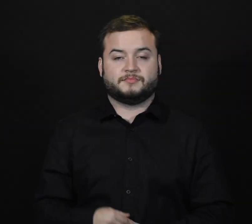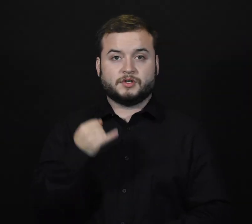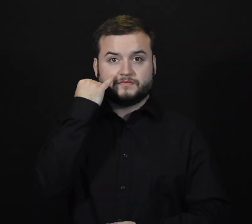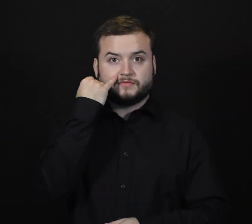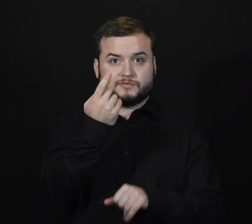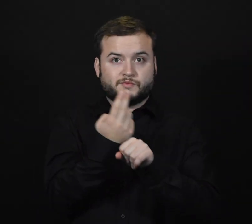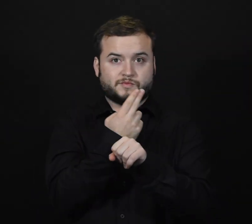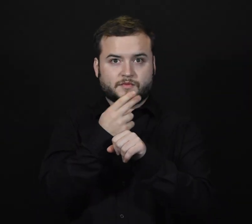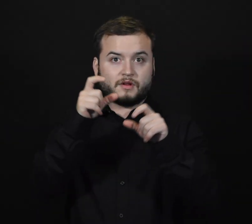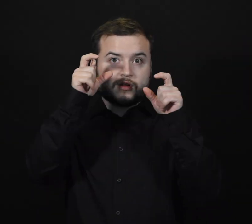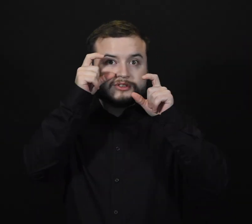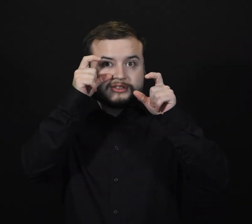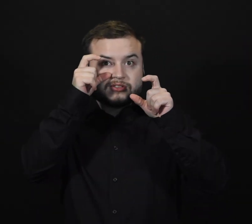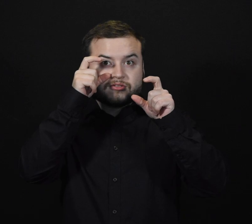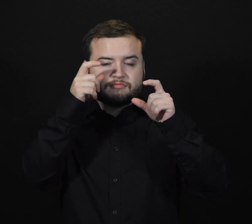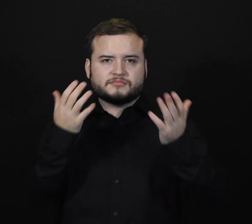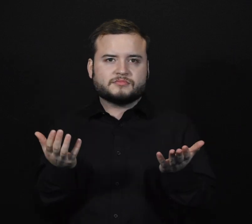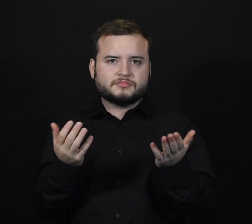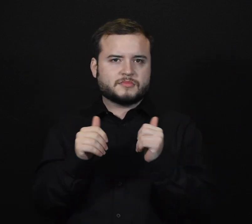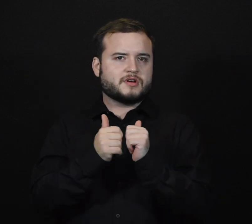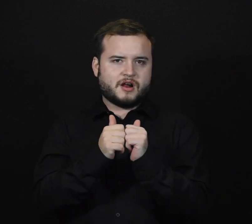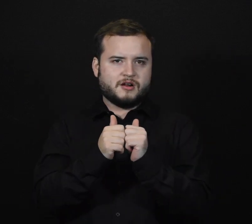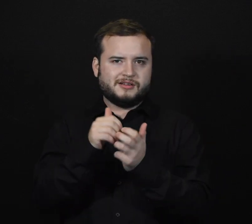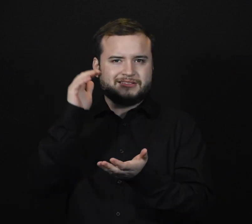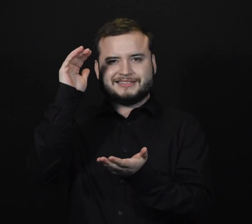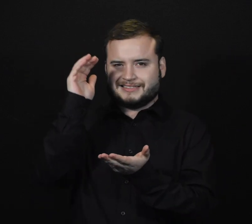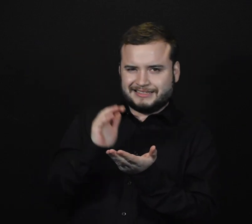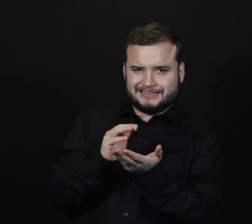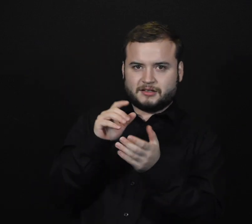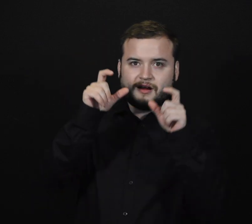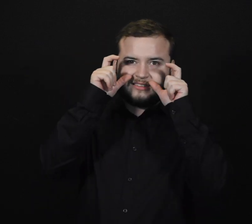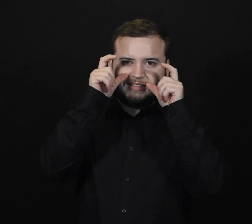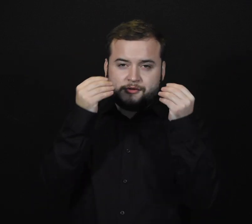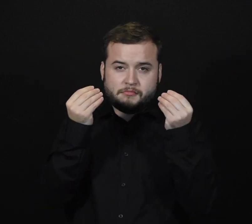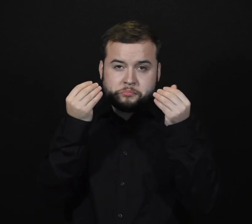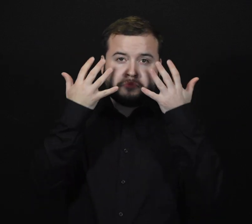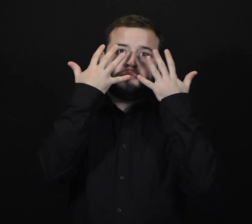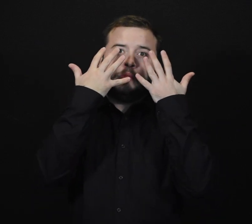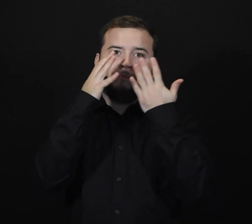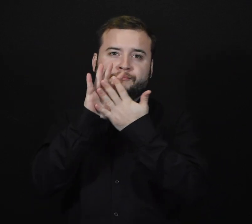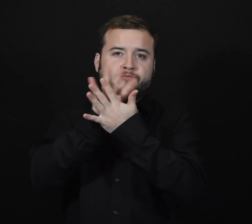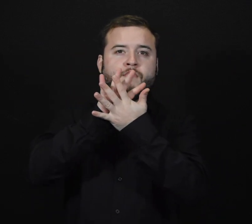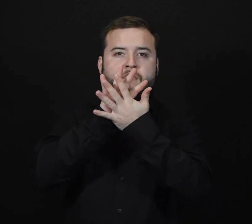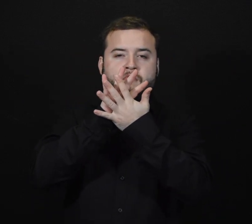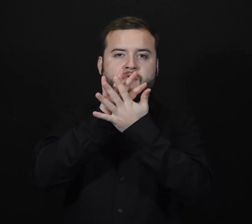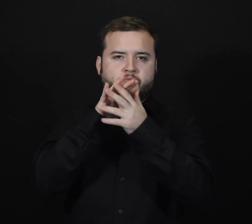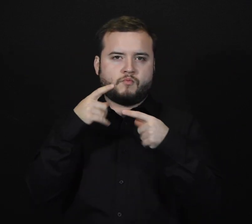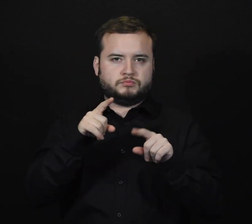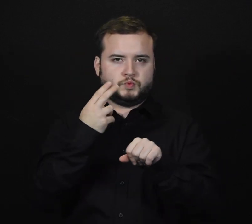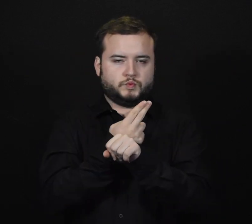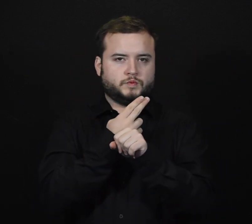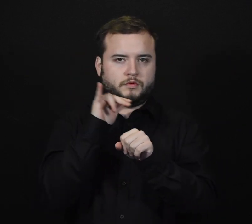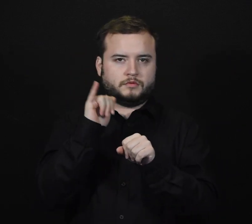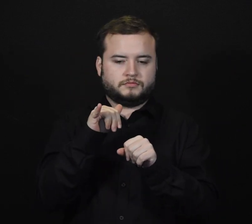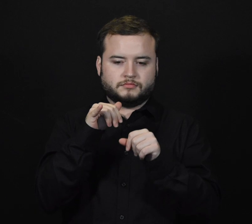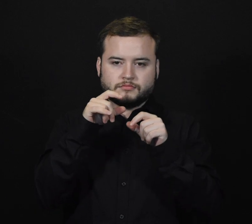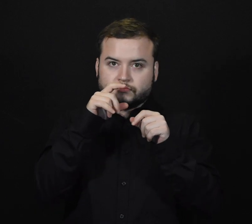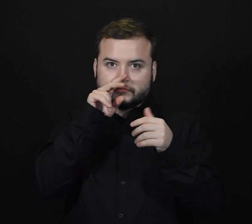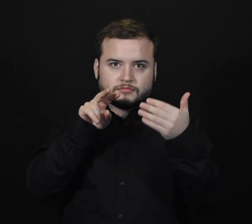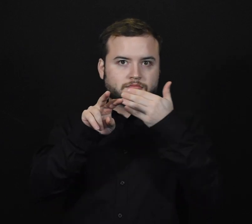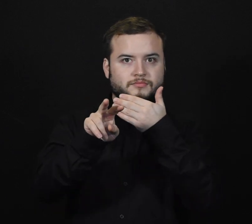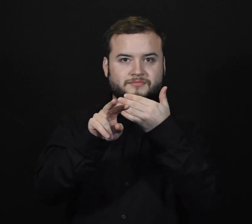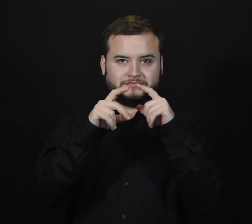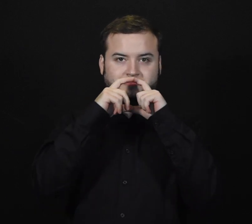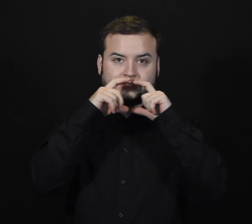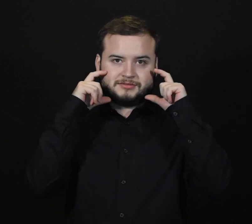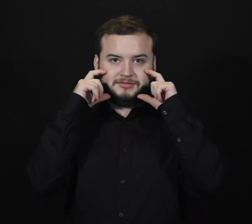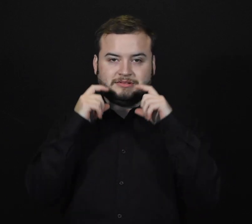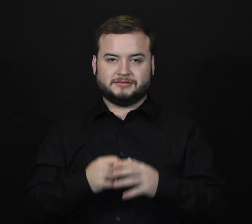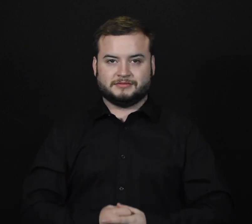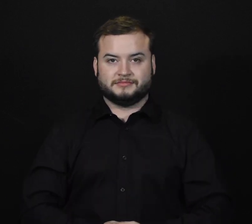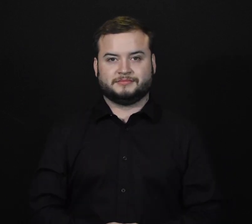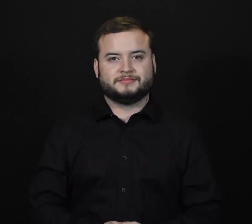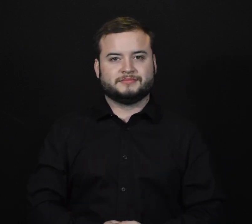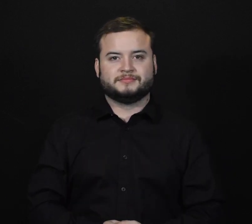If you wear glasses, how to reduce fogging of glasses when wearing transparent masks.